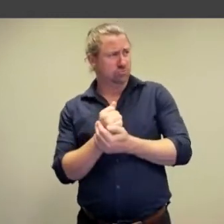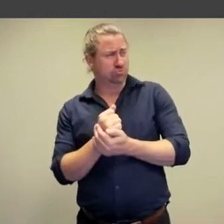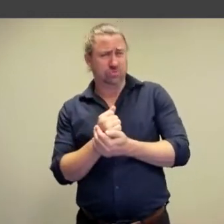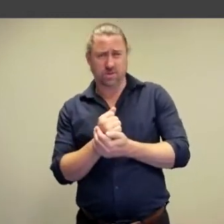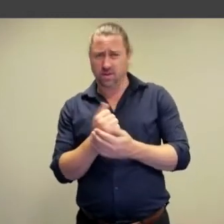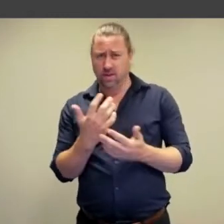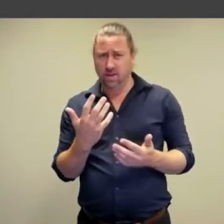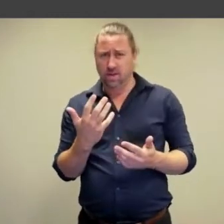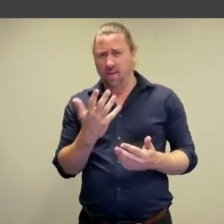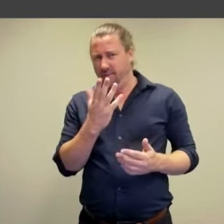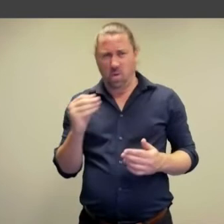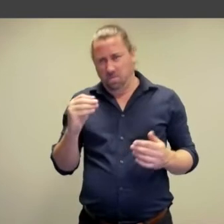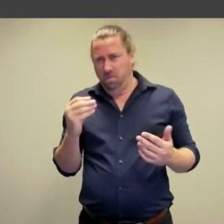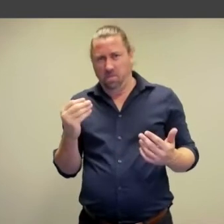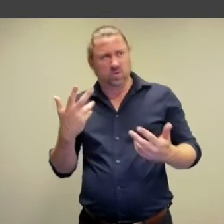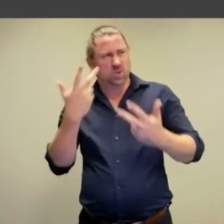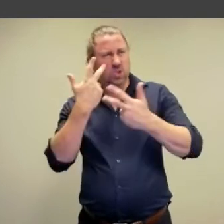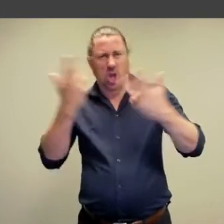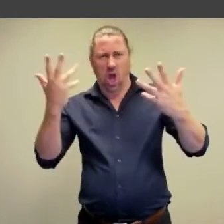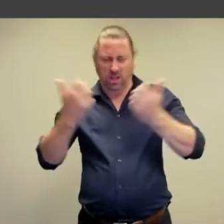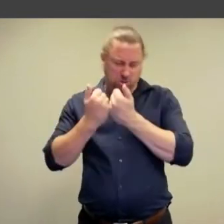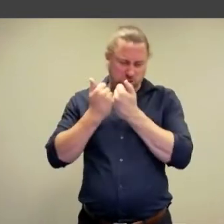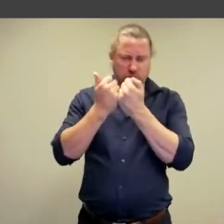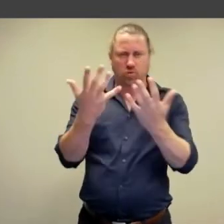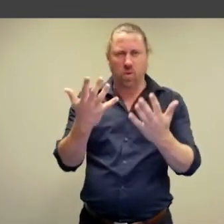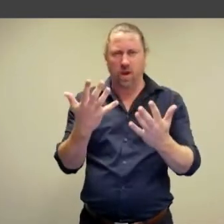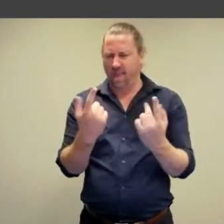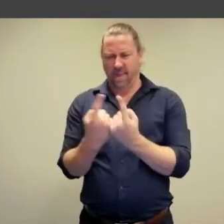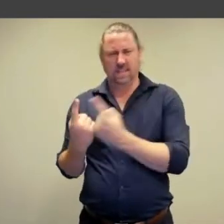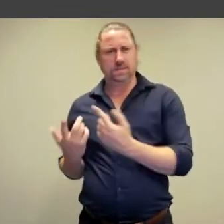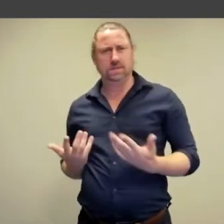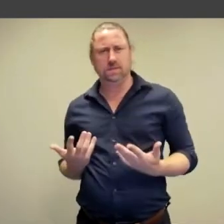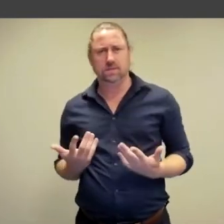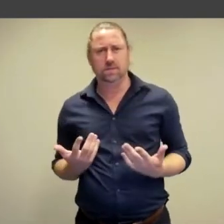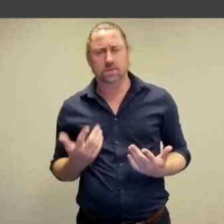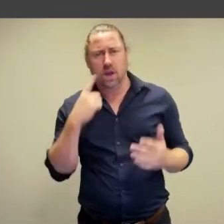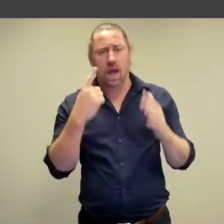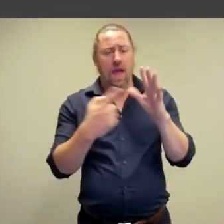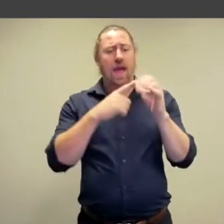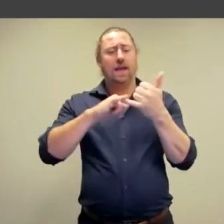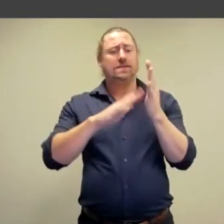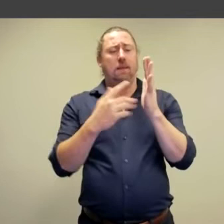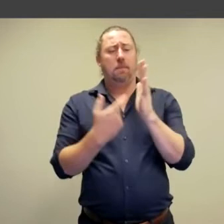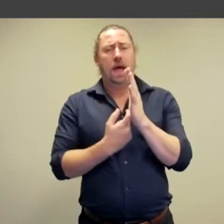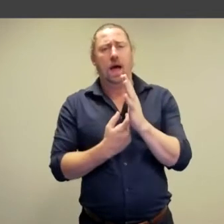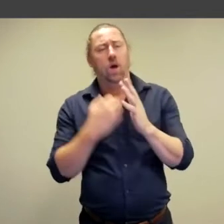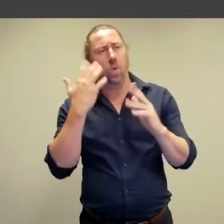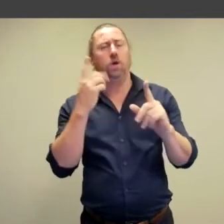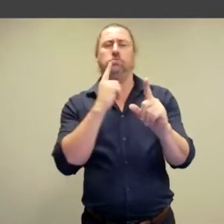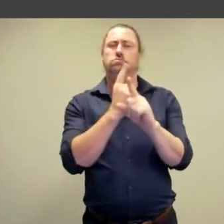crass destruction of objects? You know, ASMR is normally touted as a